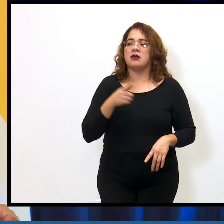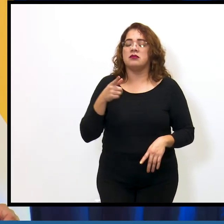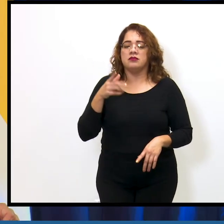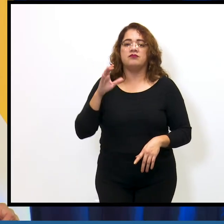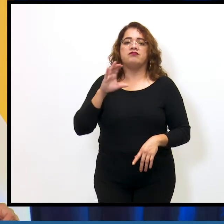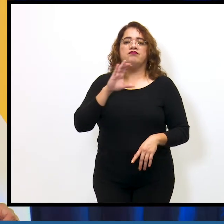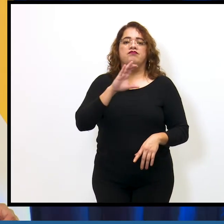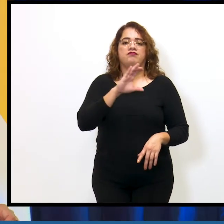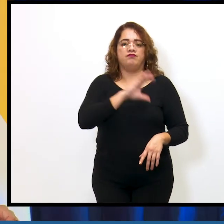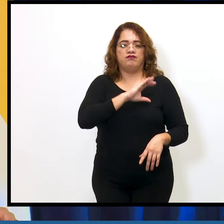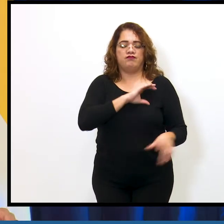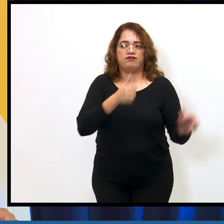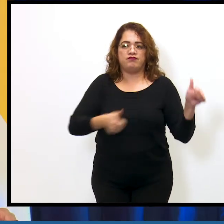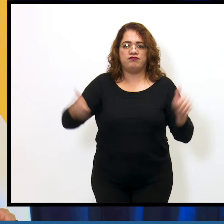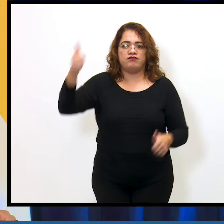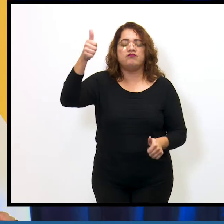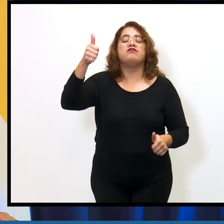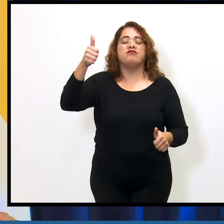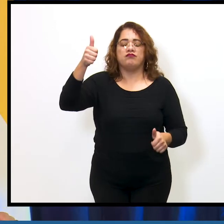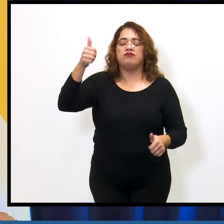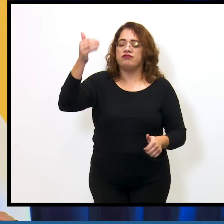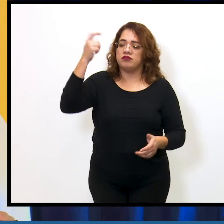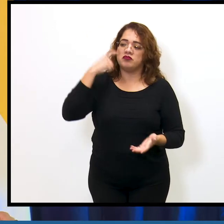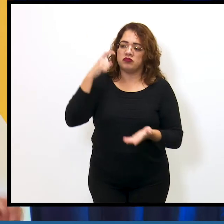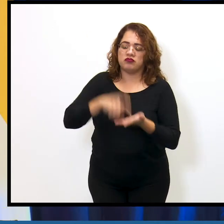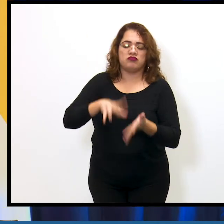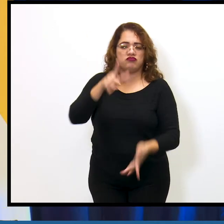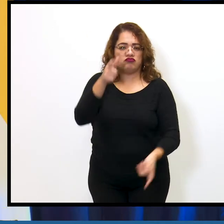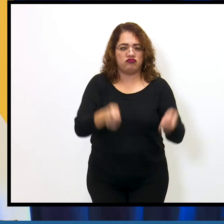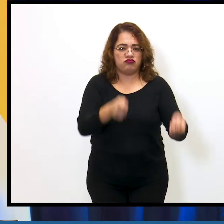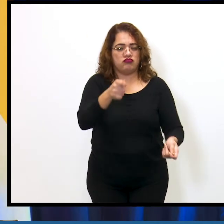made those changes and I applaud the department for making those changes more broadly.